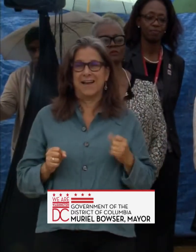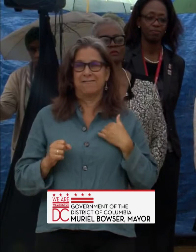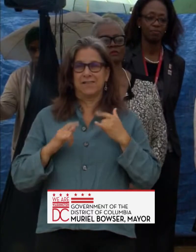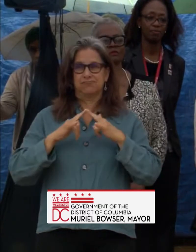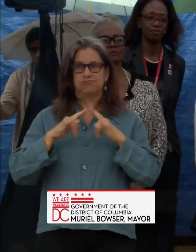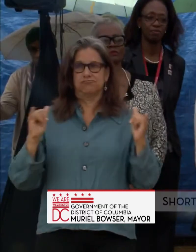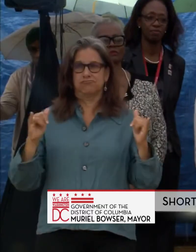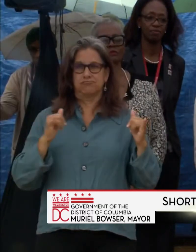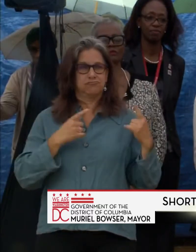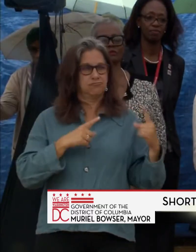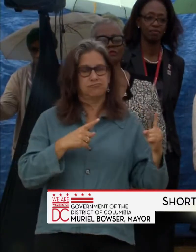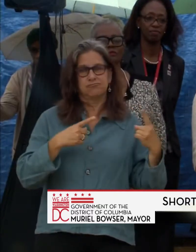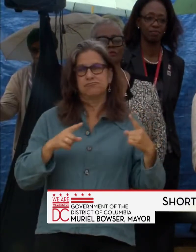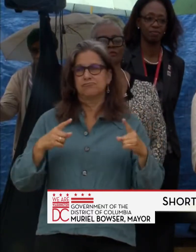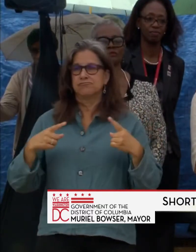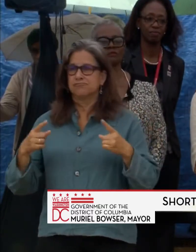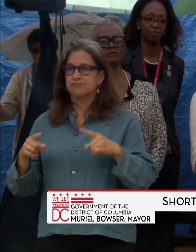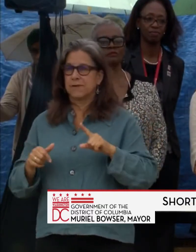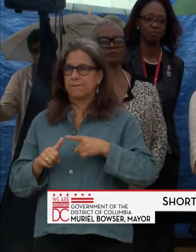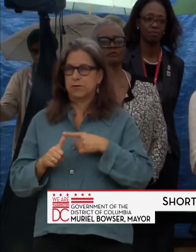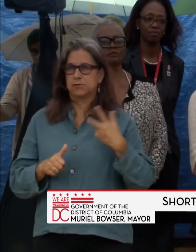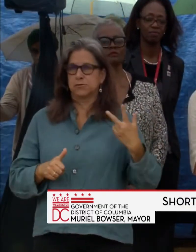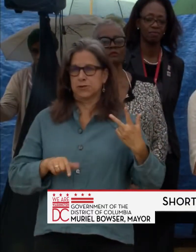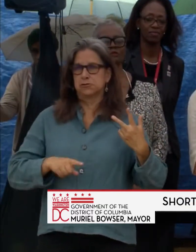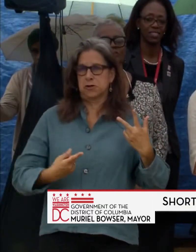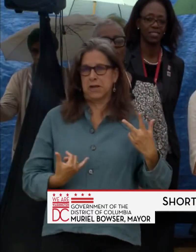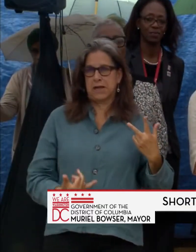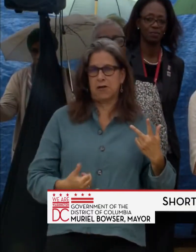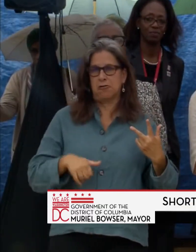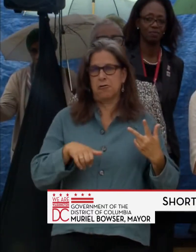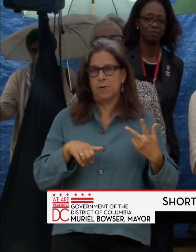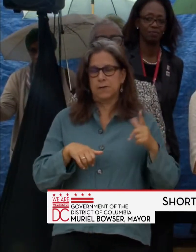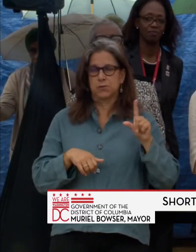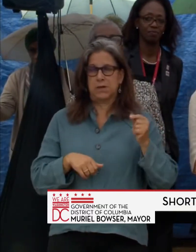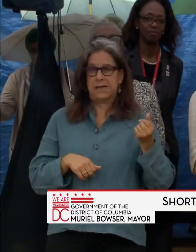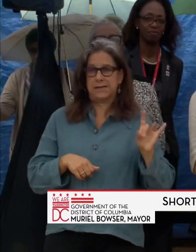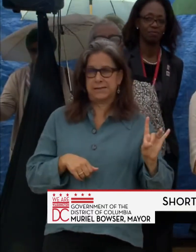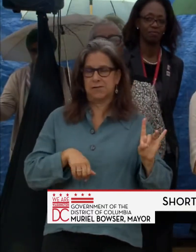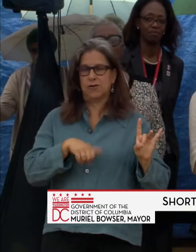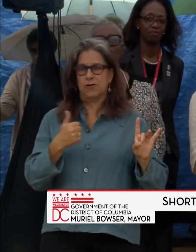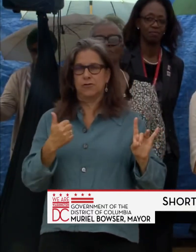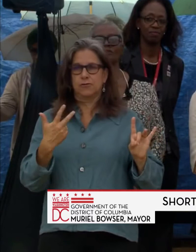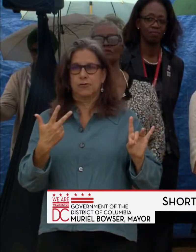THE SECOND HALF OF THE FACILITIES WILL BE DELIVERED IN YOU WILL LOCK THE DOORS AT D.C. GENERAL IN 2019?